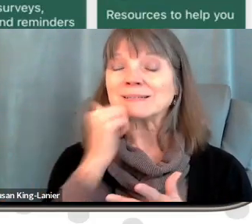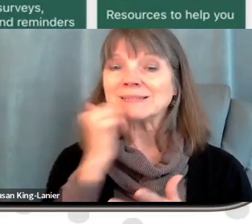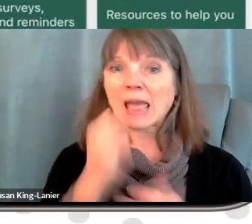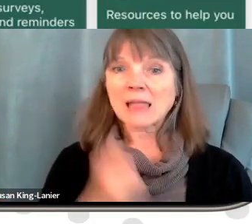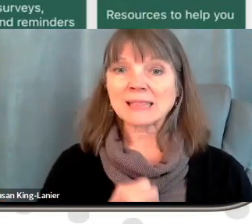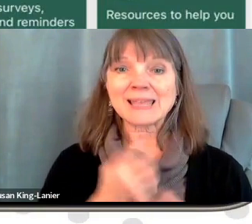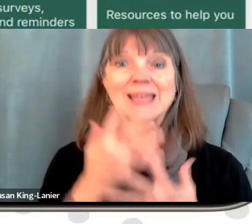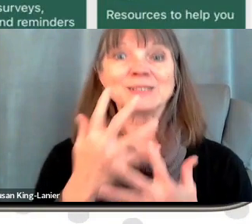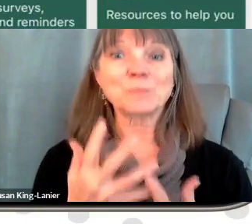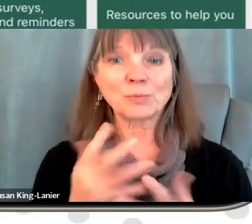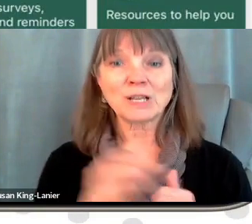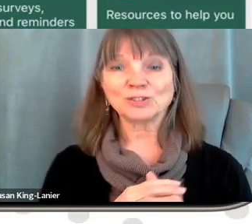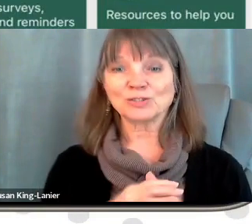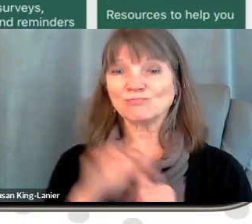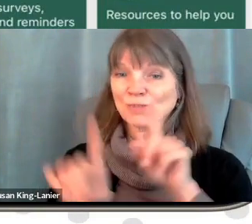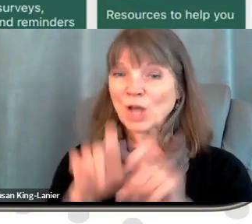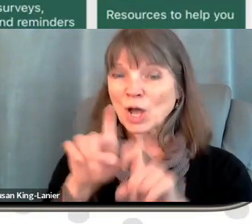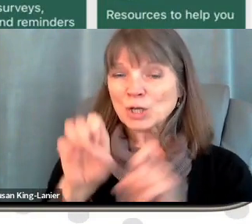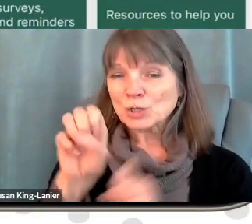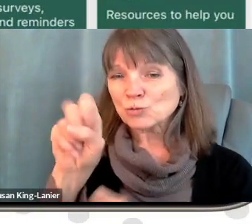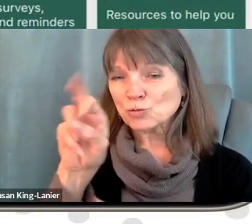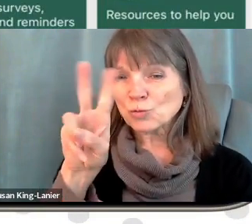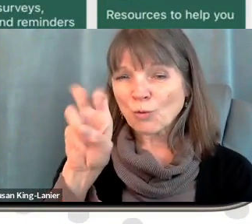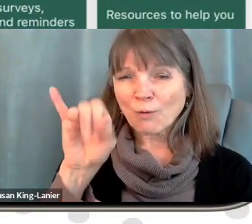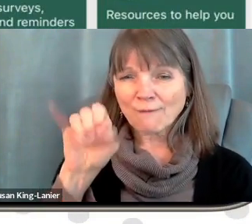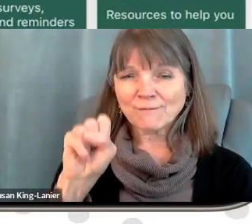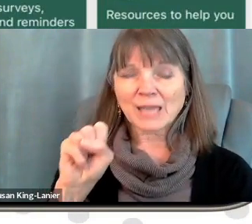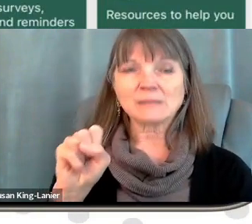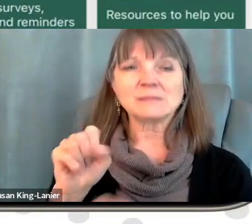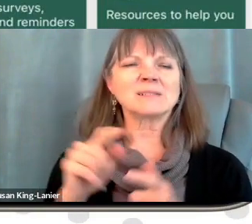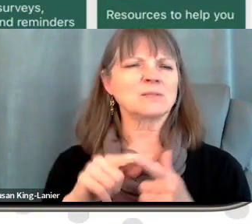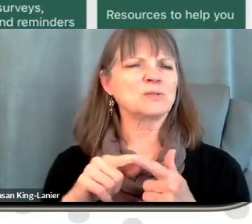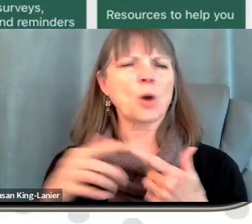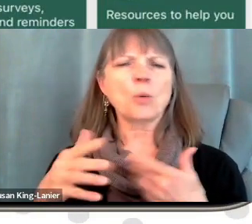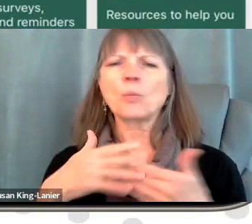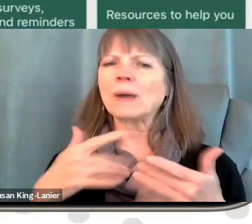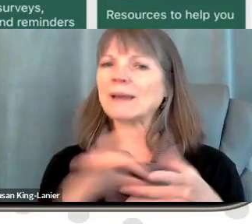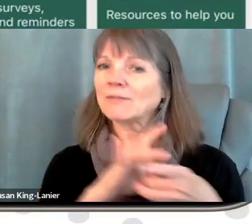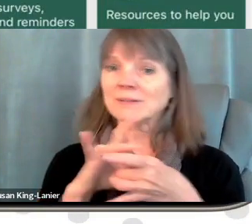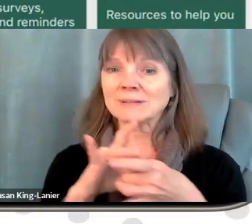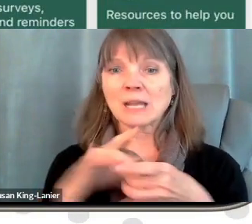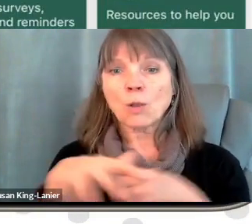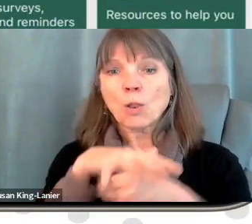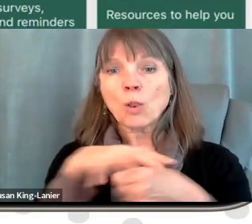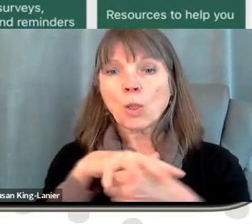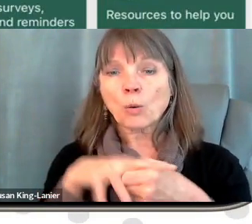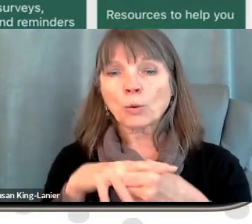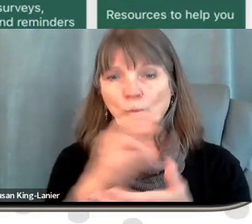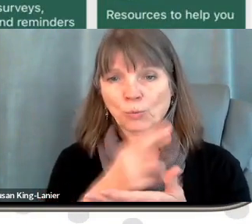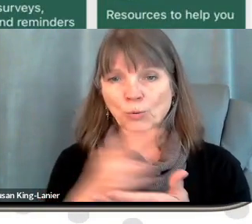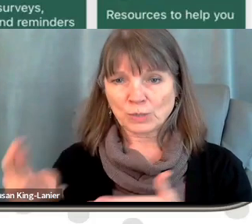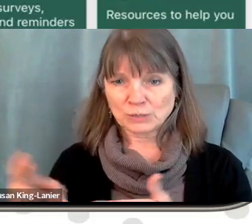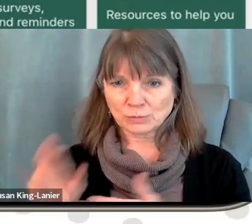we have daily inspirations and surveys and can also include links to any type of local resources as well.